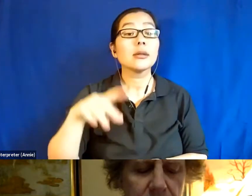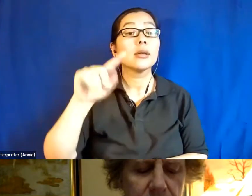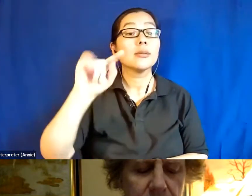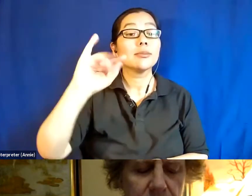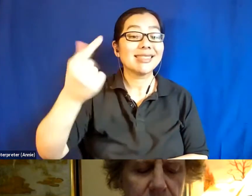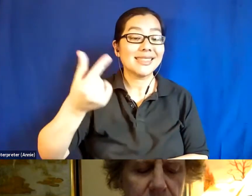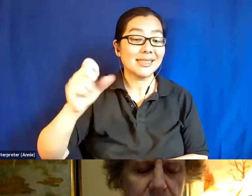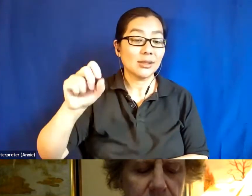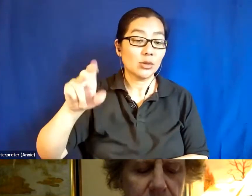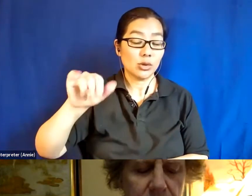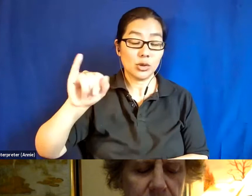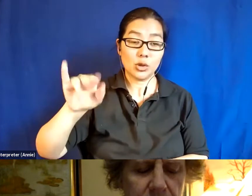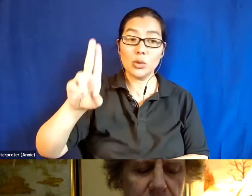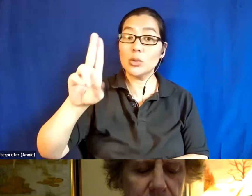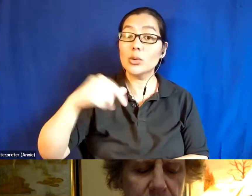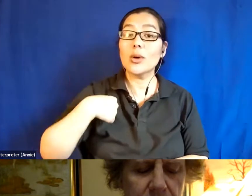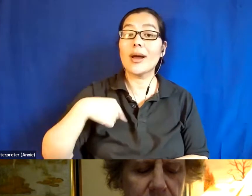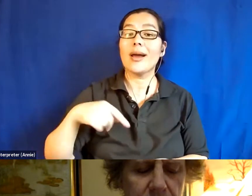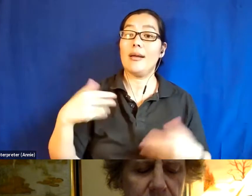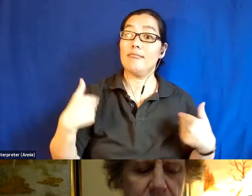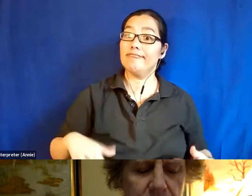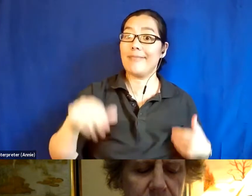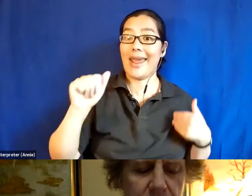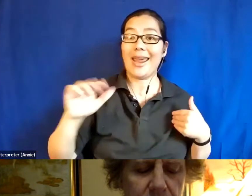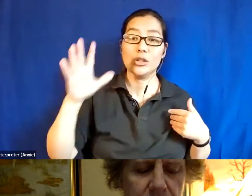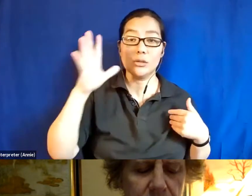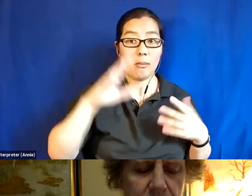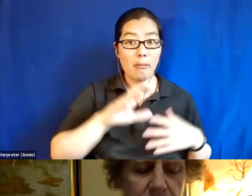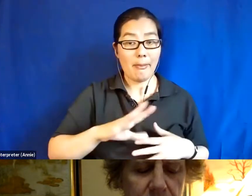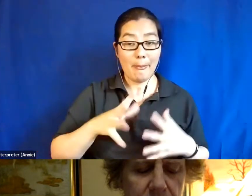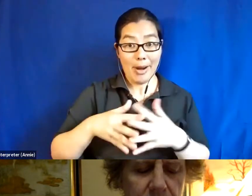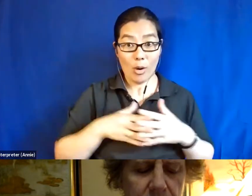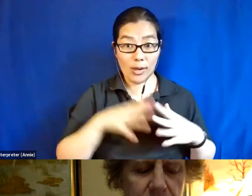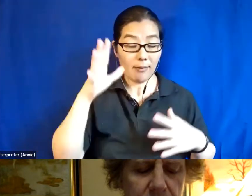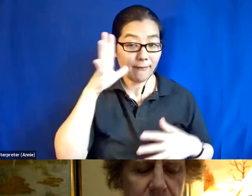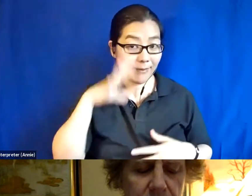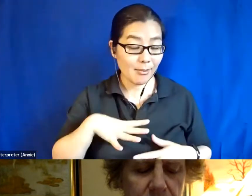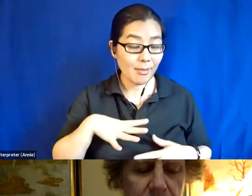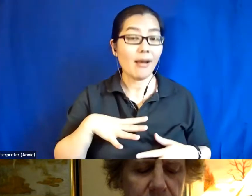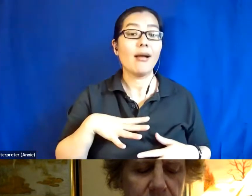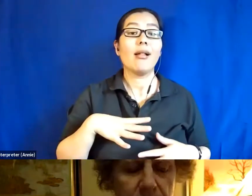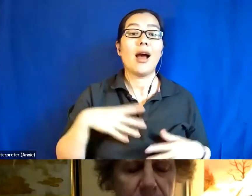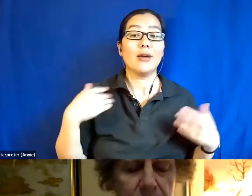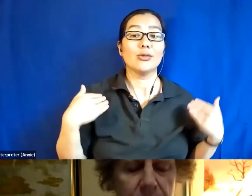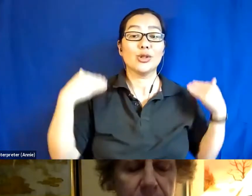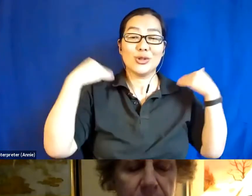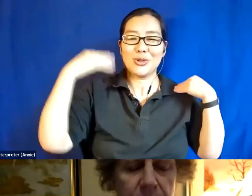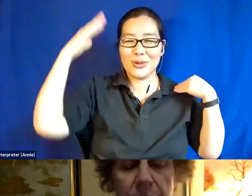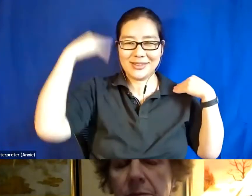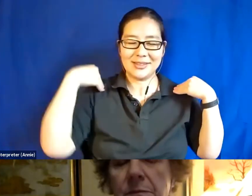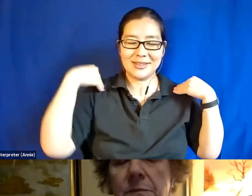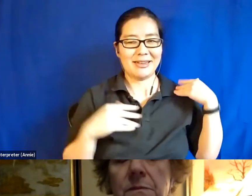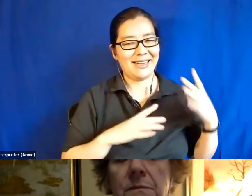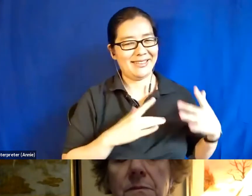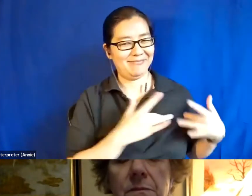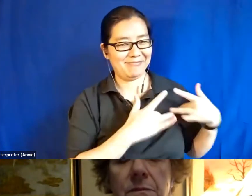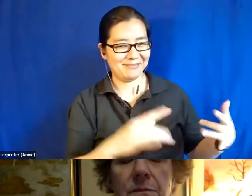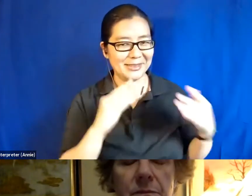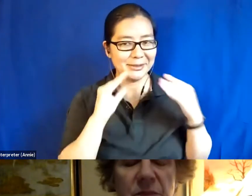American female. I have short chin length hair. As I mentioned this morning I tend to smile a lot, especially when I get nervous which is when I'm